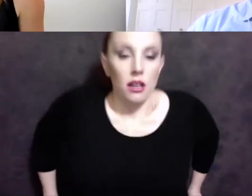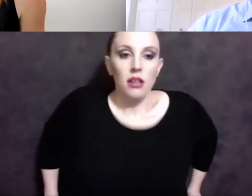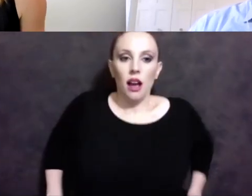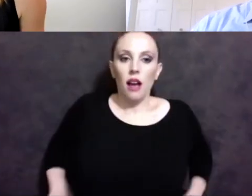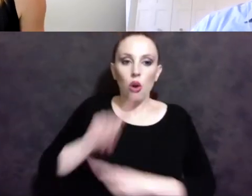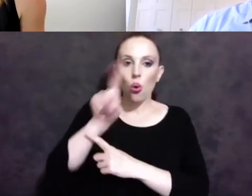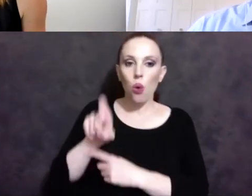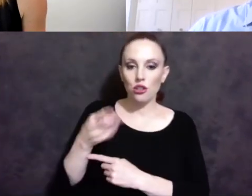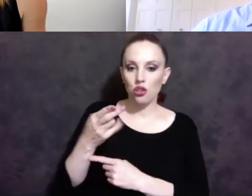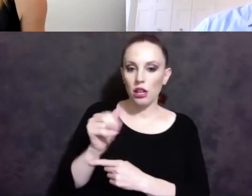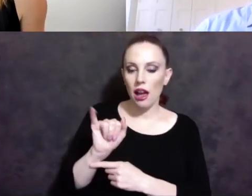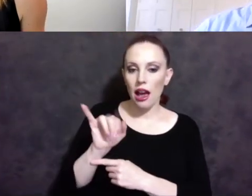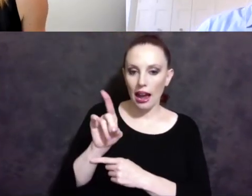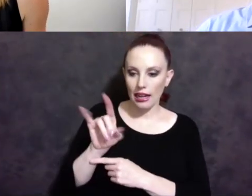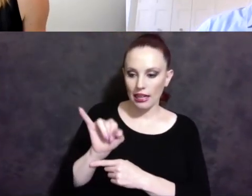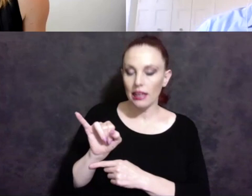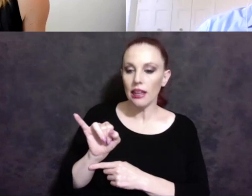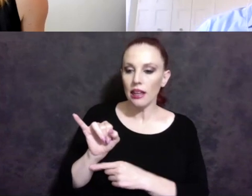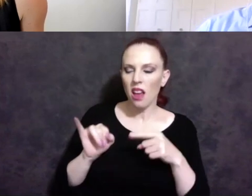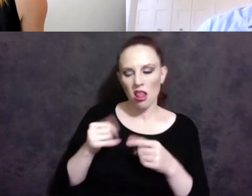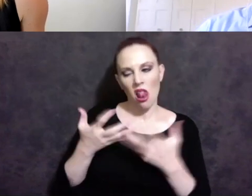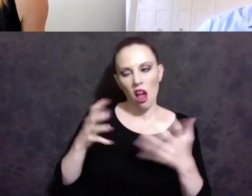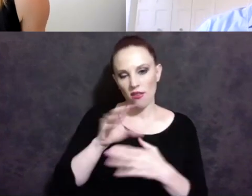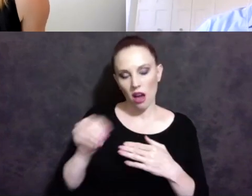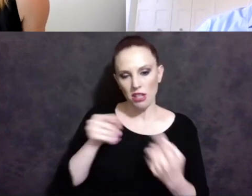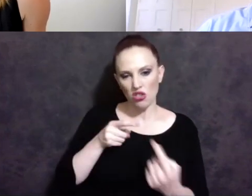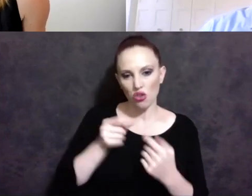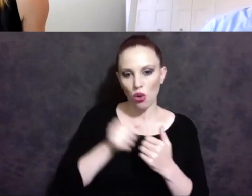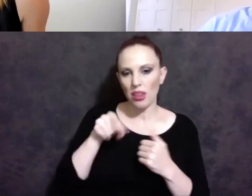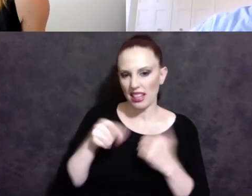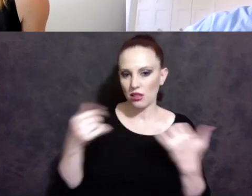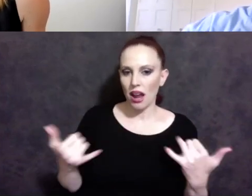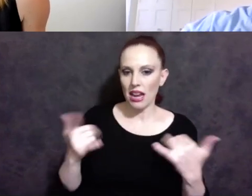that a lot of companies are grappling with this right now. How do allies invite a conversation